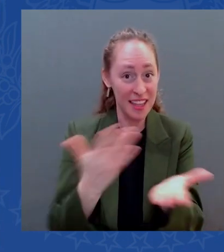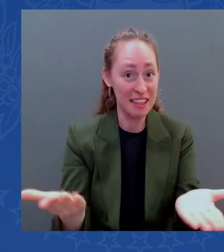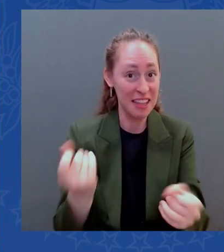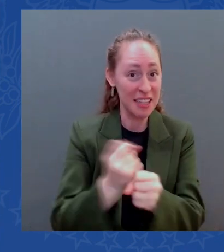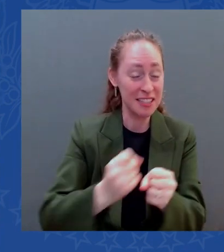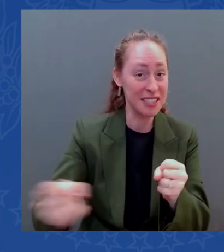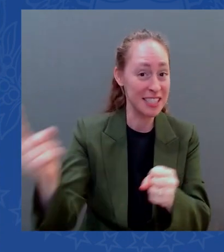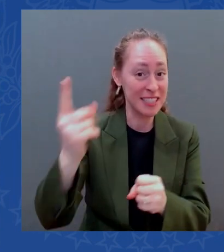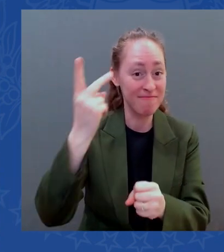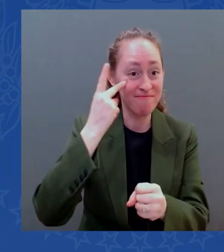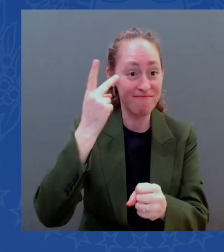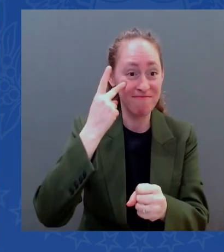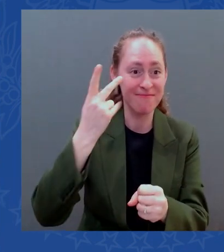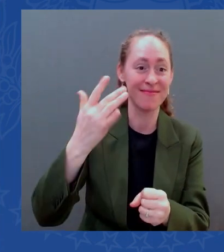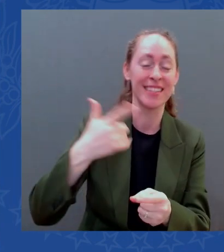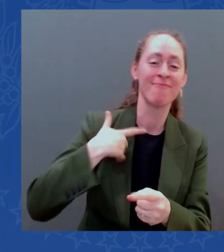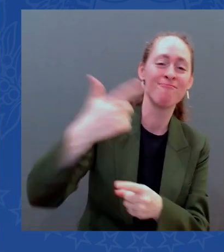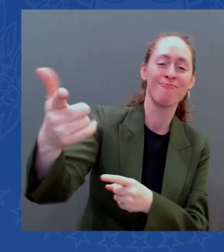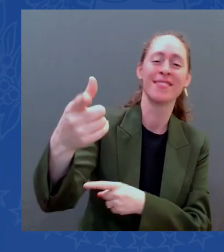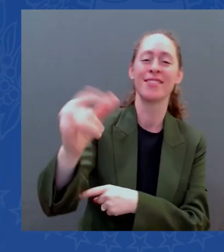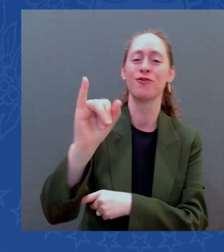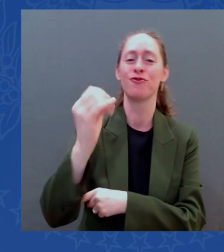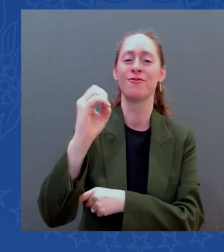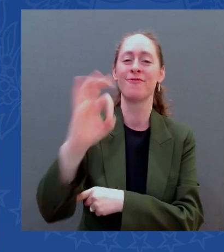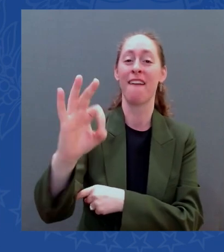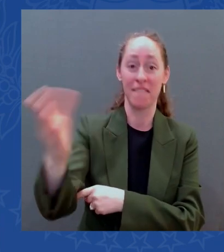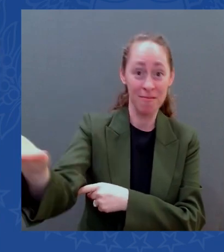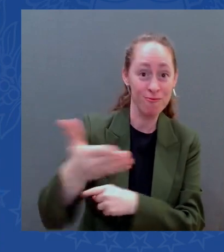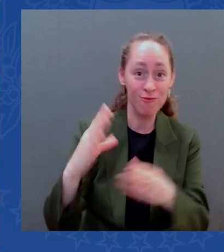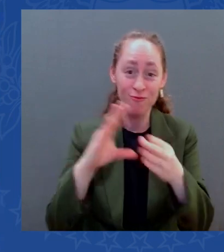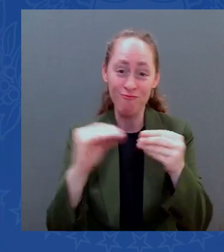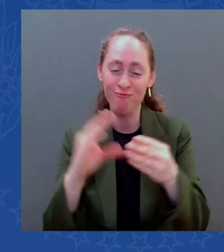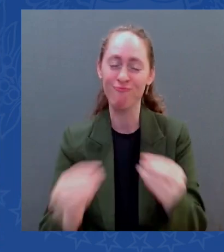There you are. I got to find my blue dot. Mr. Vinik: Yeah, you do. The President: It's right over here. Okay.